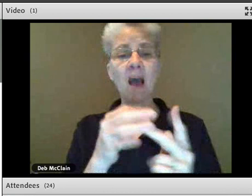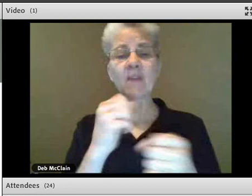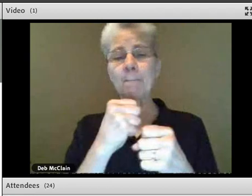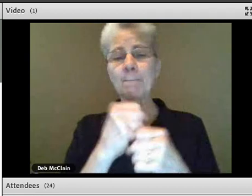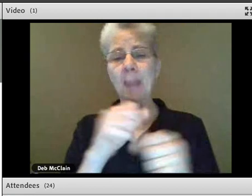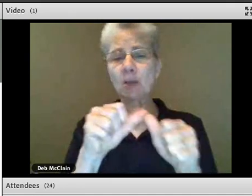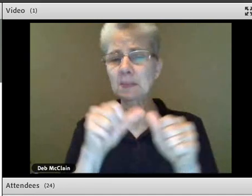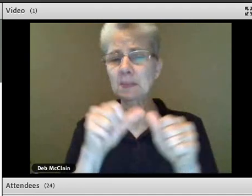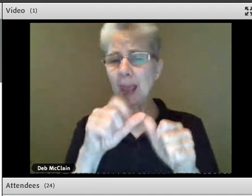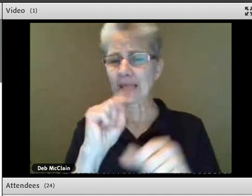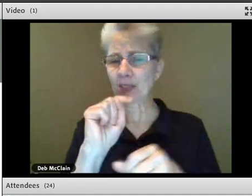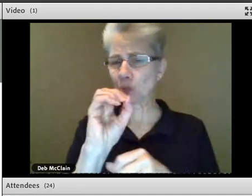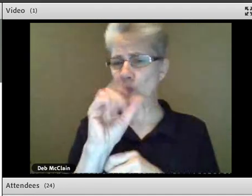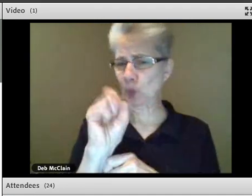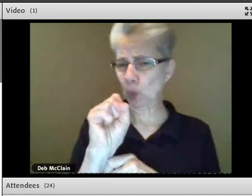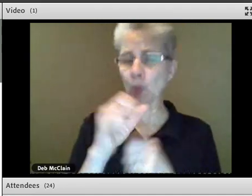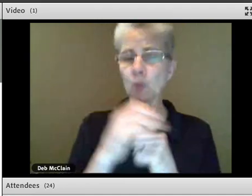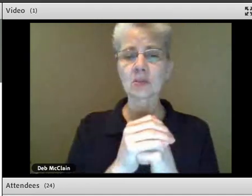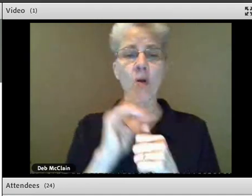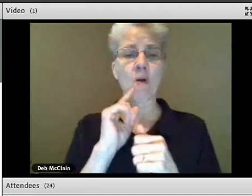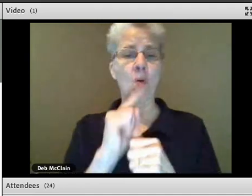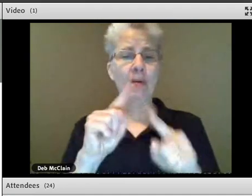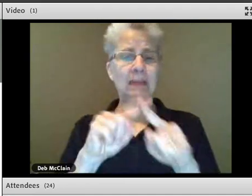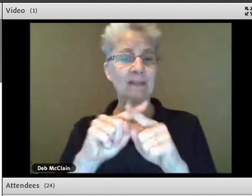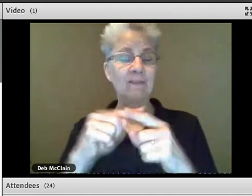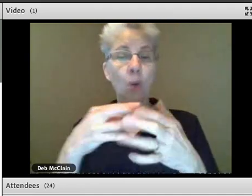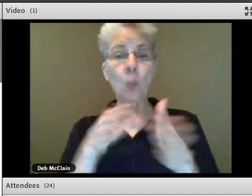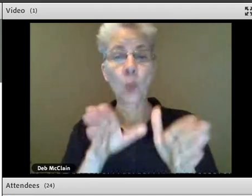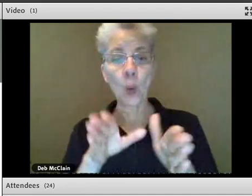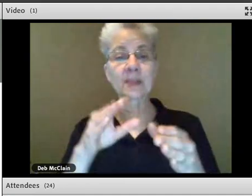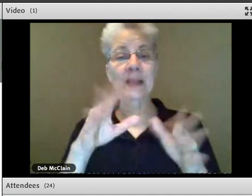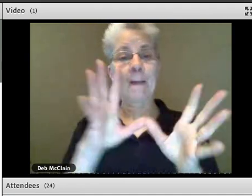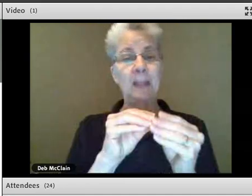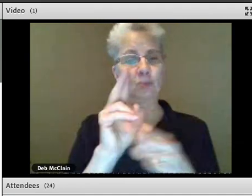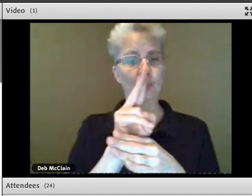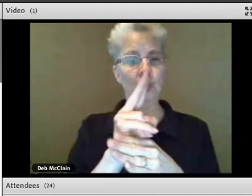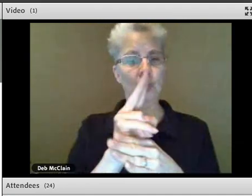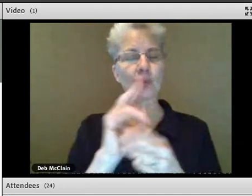or have access to different rooms or meetings. These are ways that a lot of companies